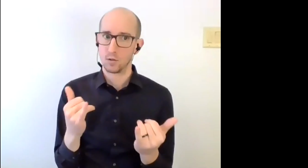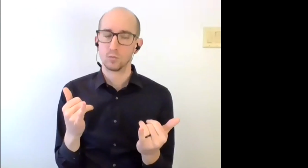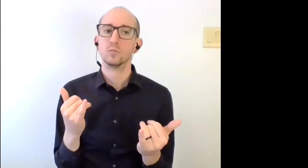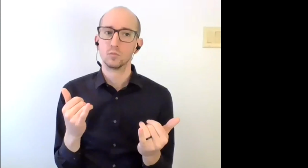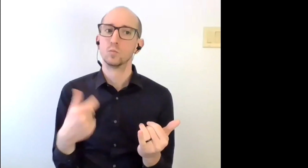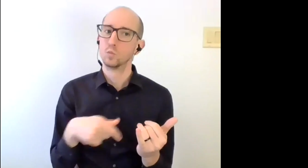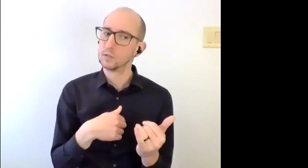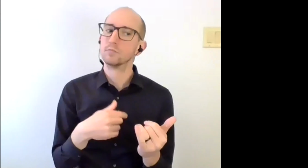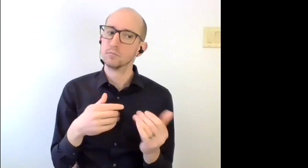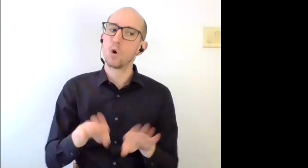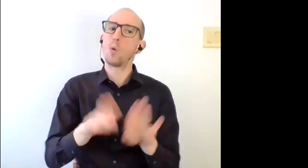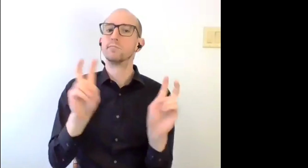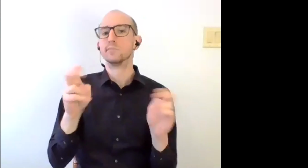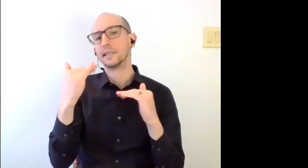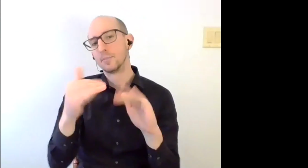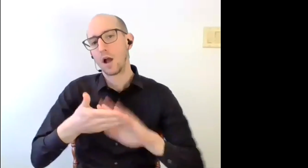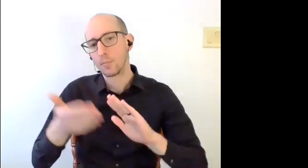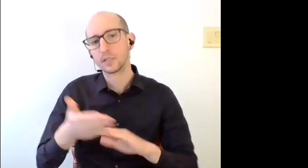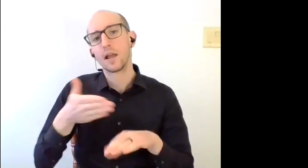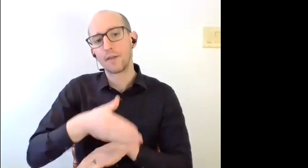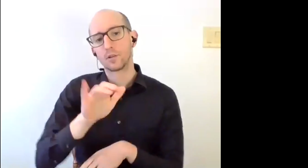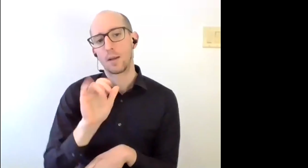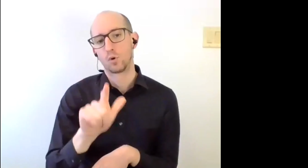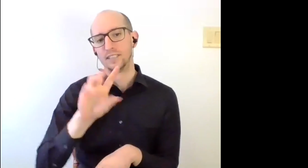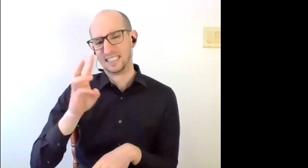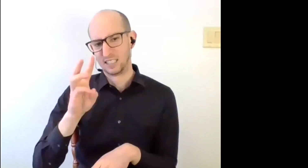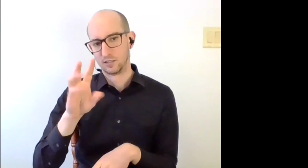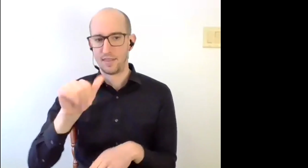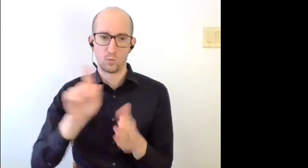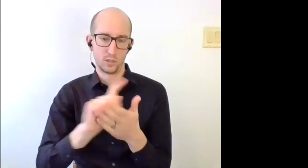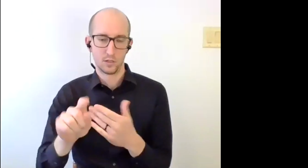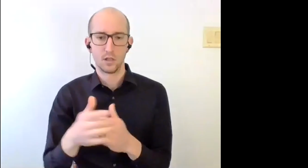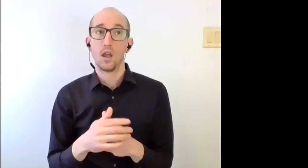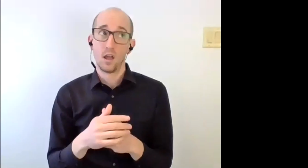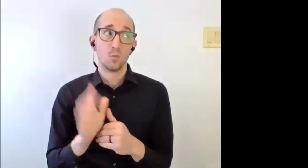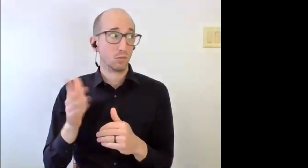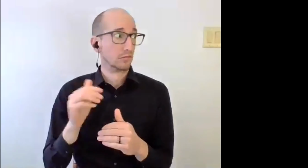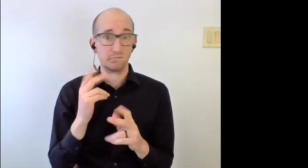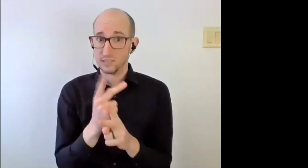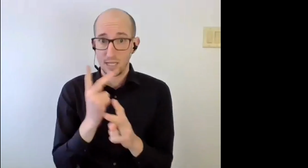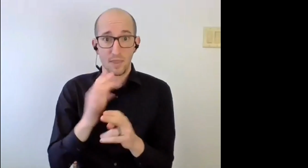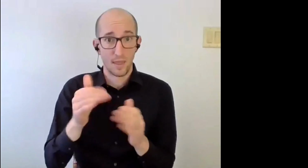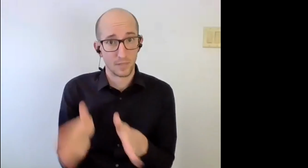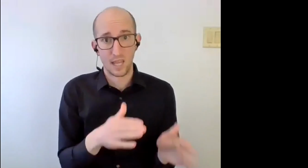close the college completely for the rest of the quarter. As it is, we are opening very limited operations after the